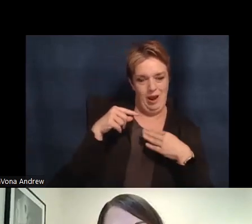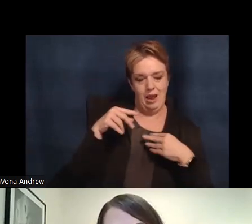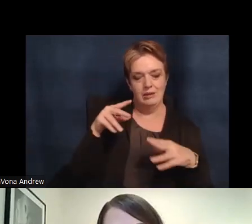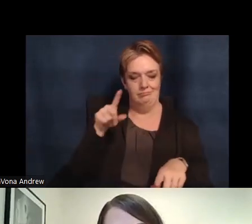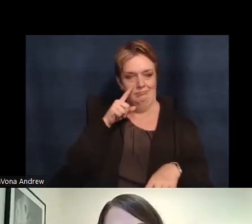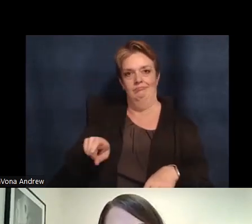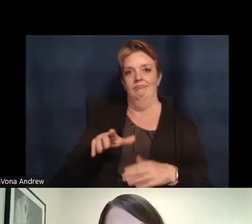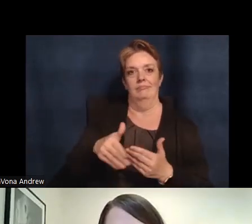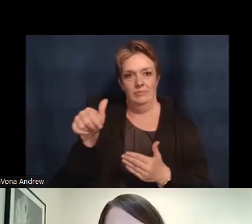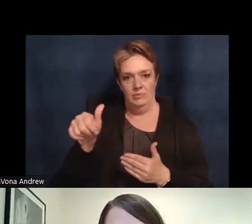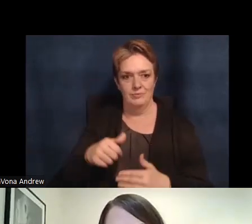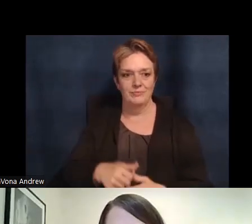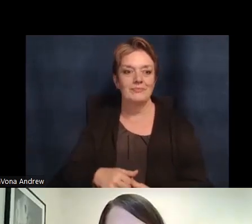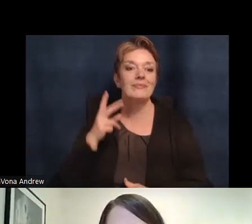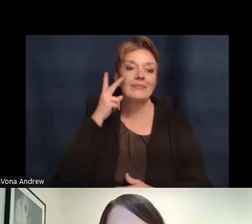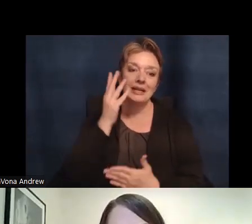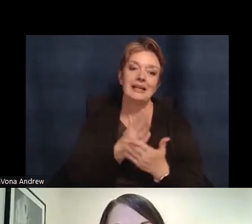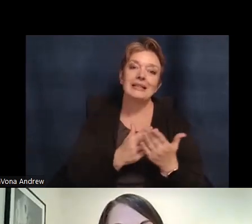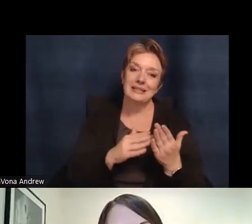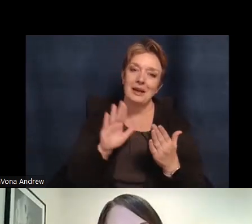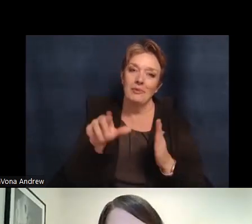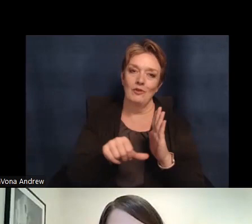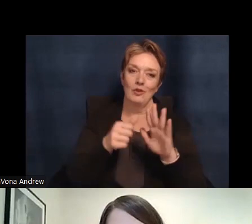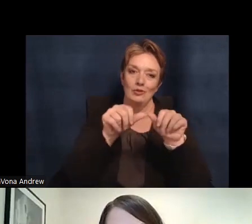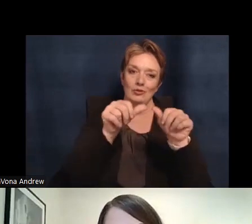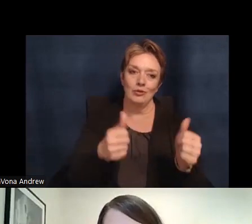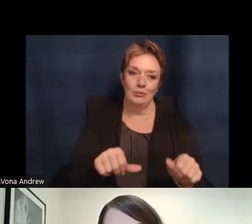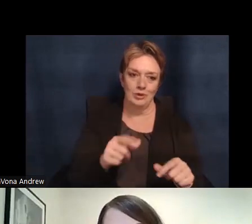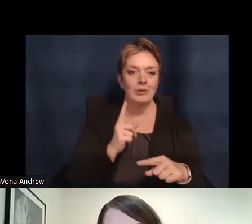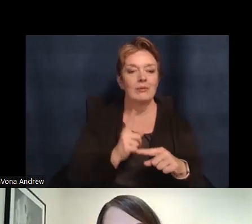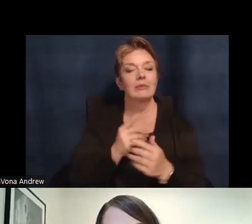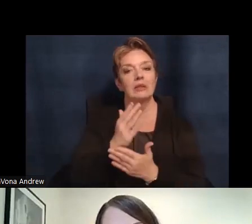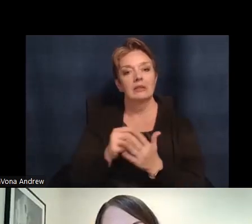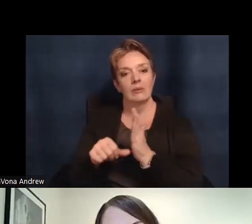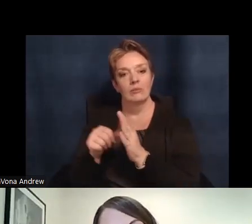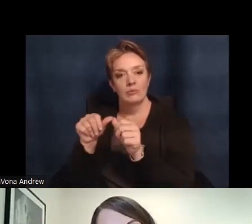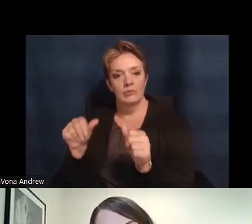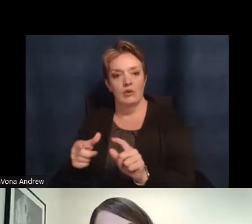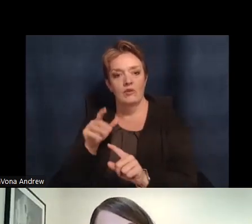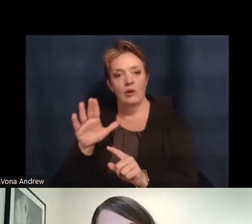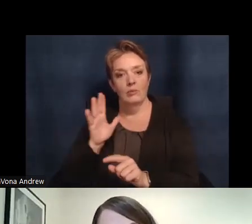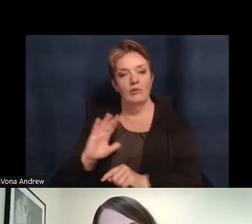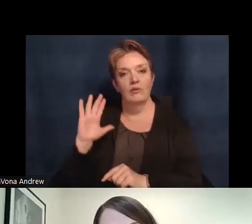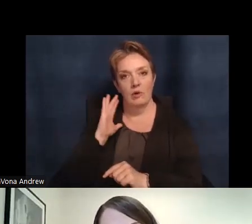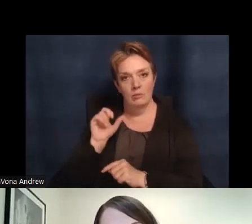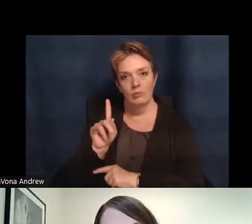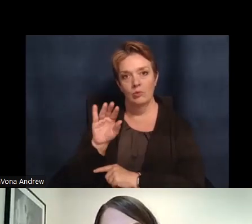We have a few on the property, as well as a couple sculptures by her former studio assistant Juan Hamilton.